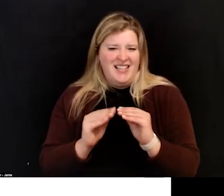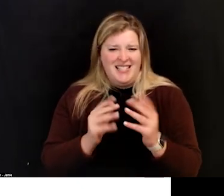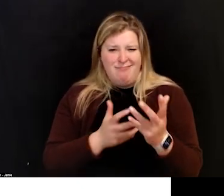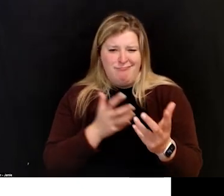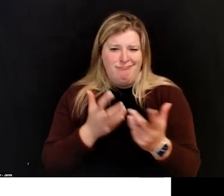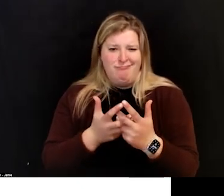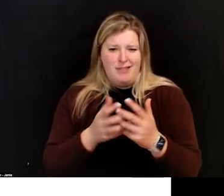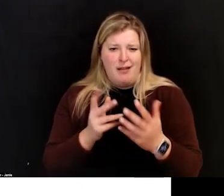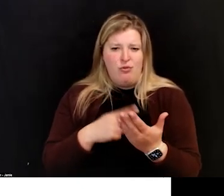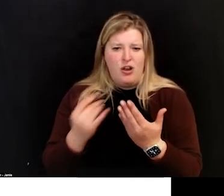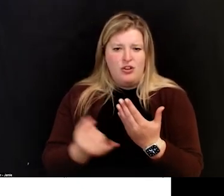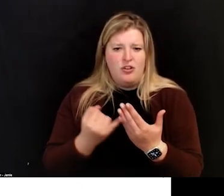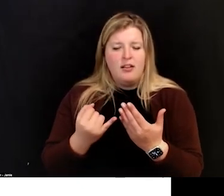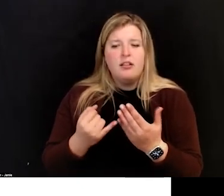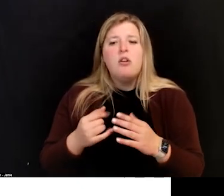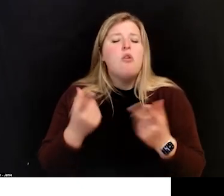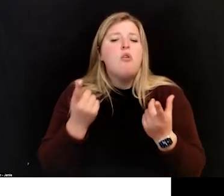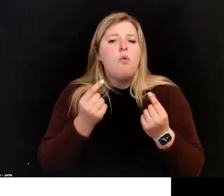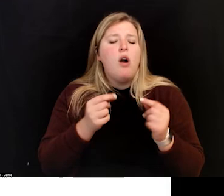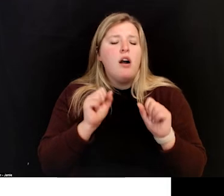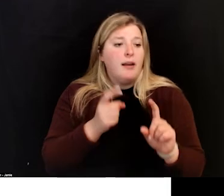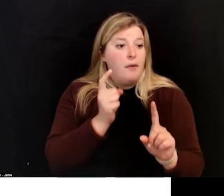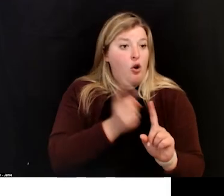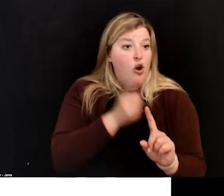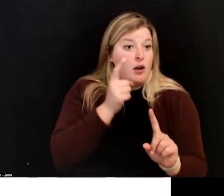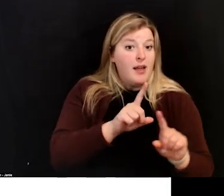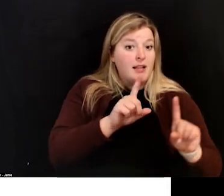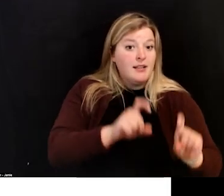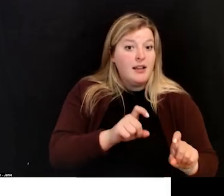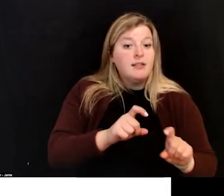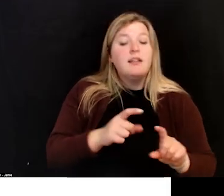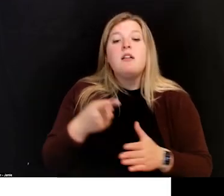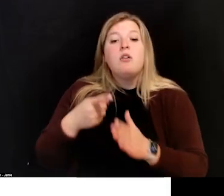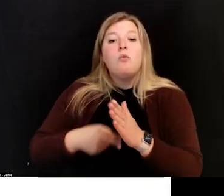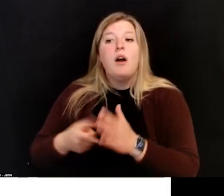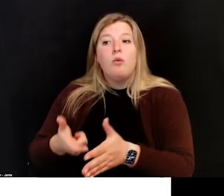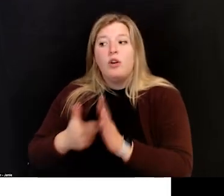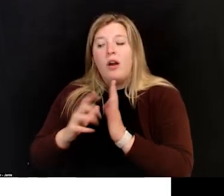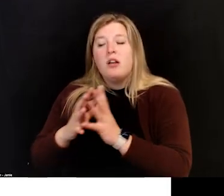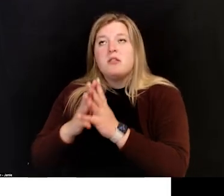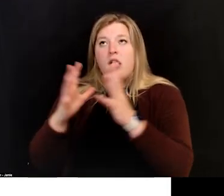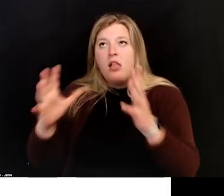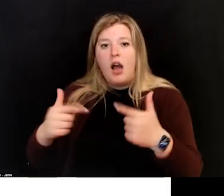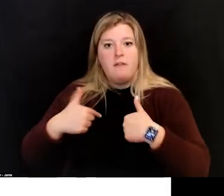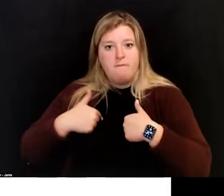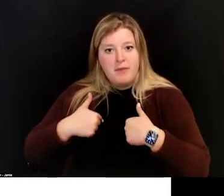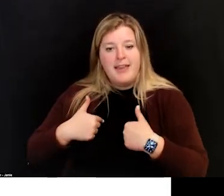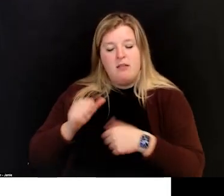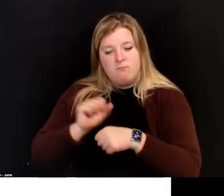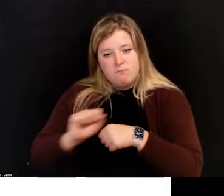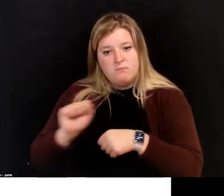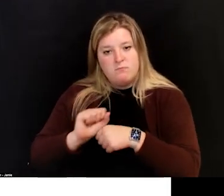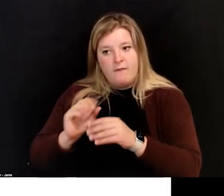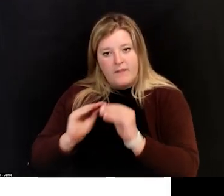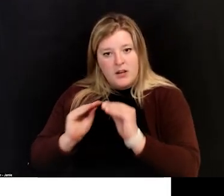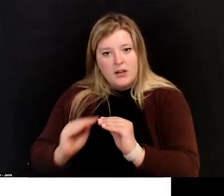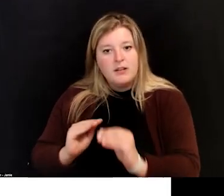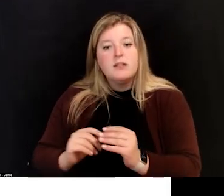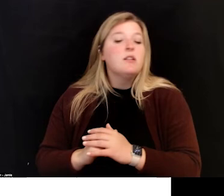which is what can be automatically tested and what requires a lot of human intervention. And so starting with the things that are easy